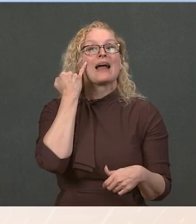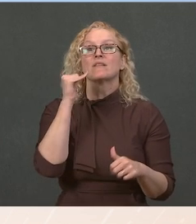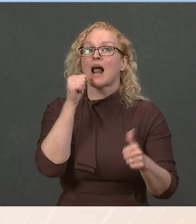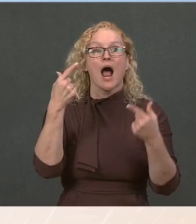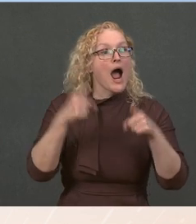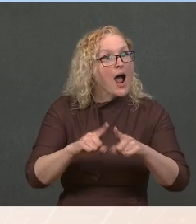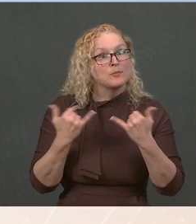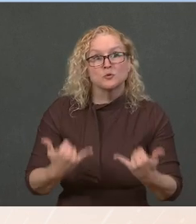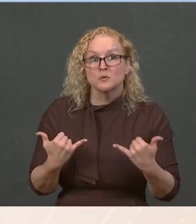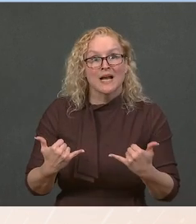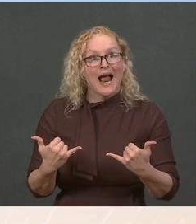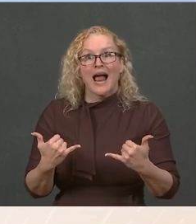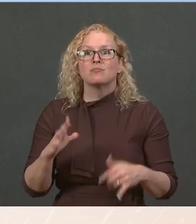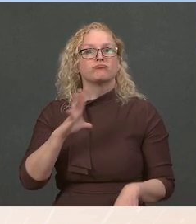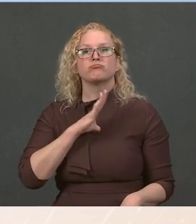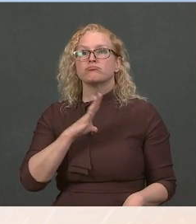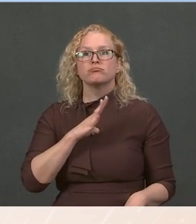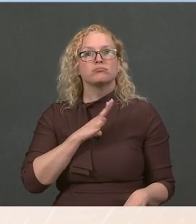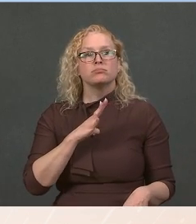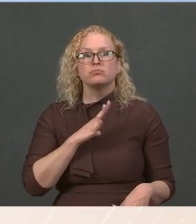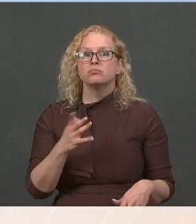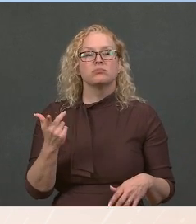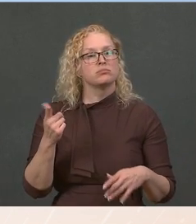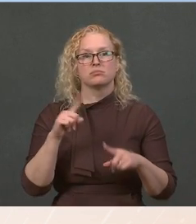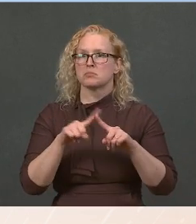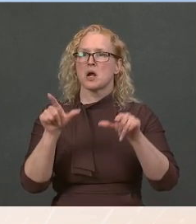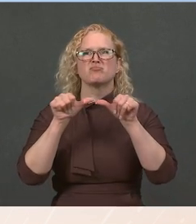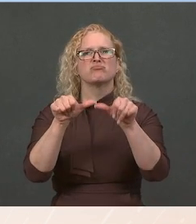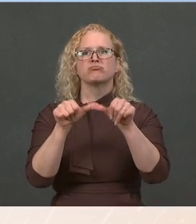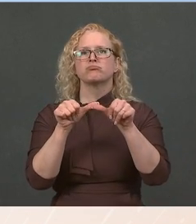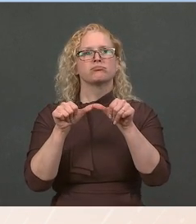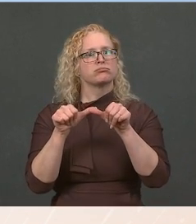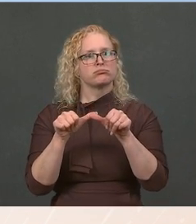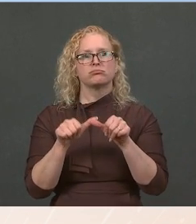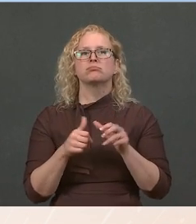So, we're going to, again, work in lockstep with Leader -- with Leader --